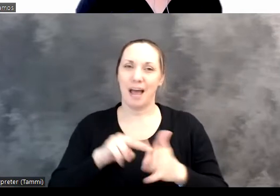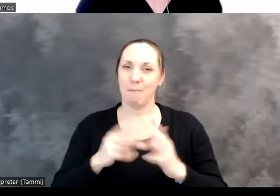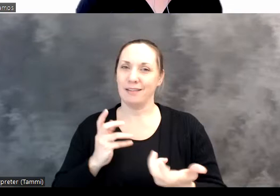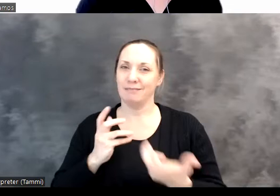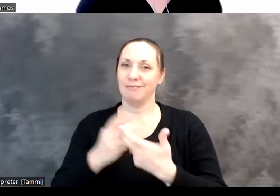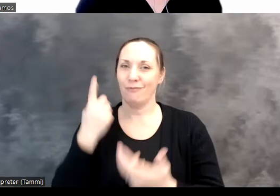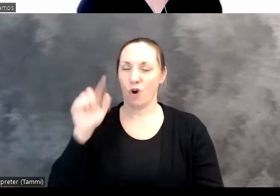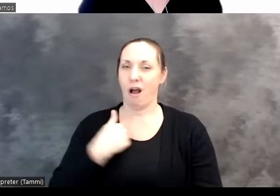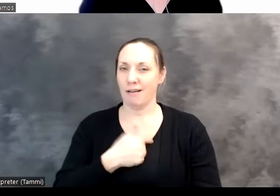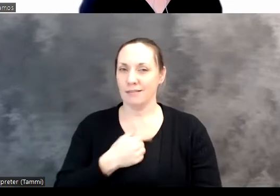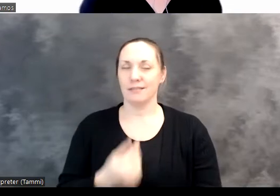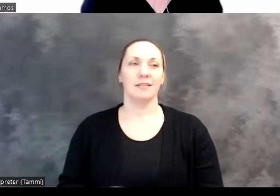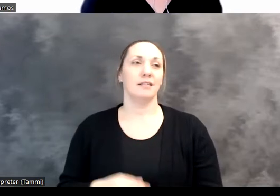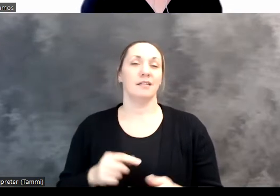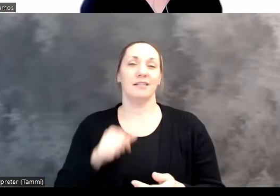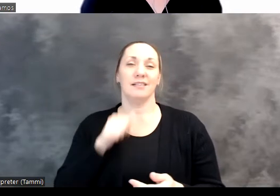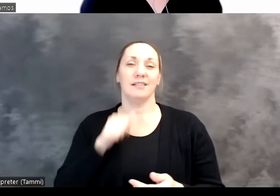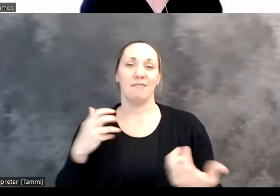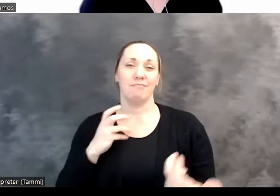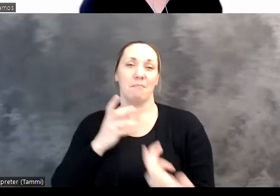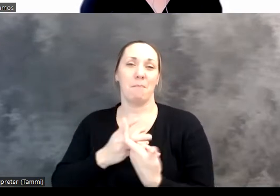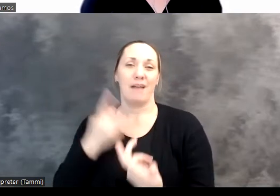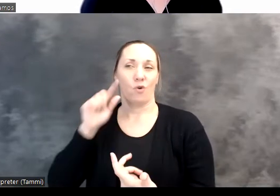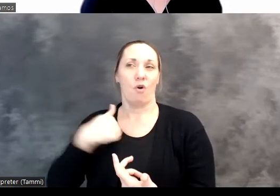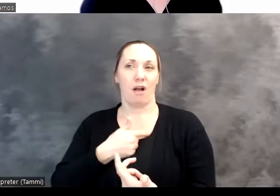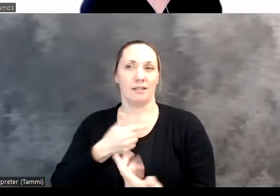know, down right to the structure, to the roots of the systems